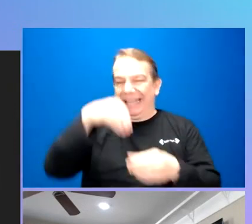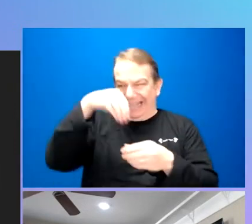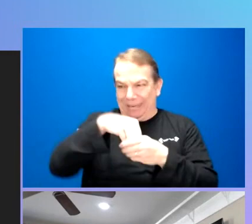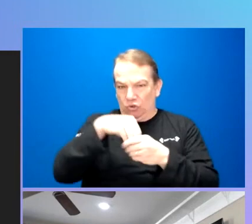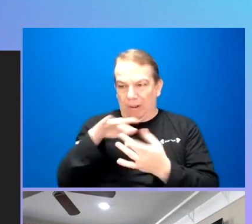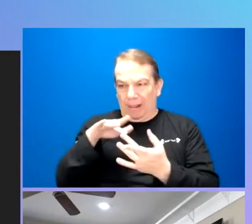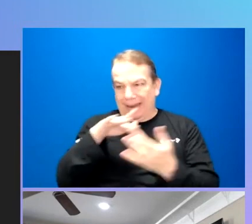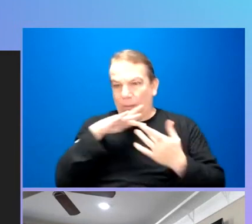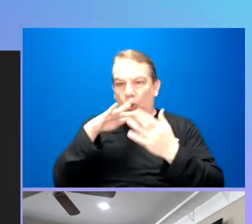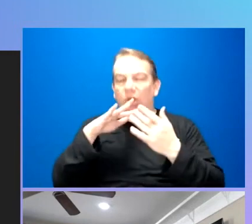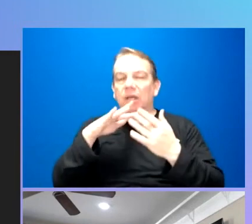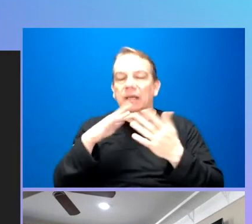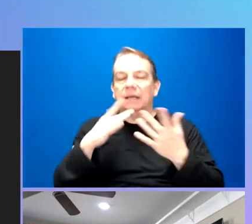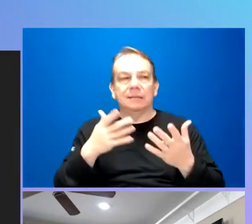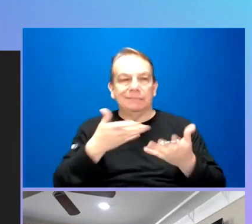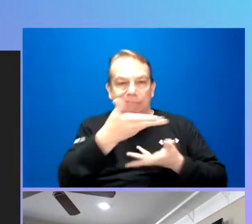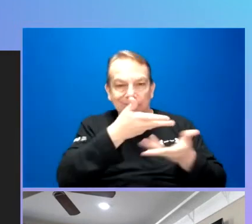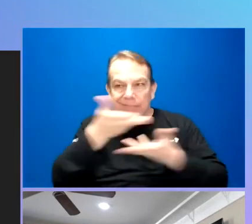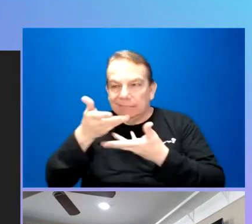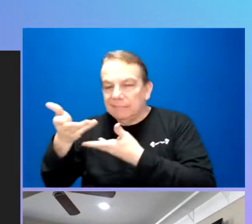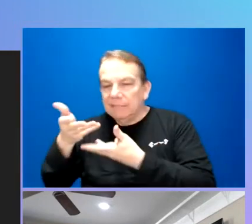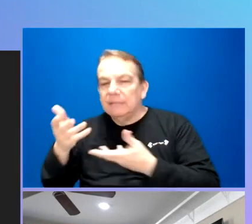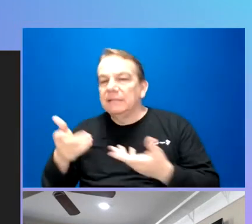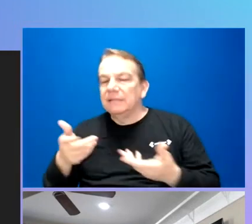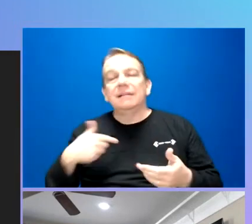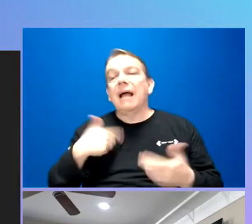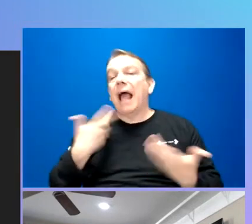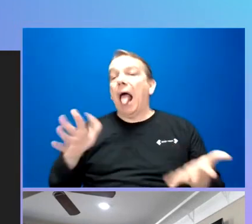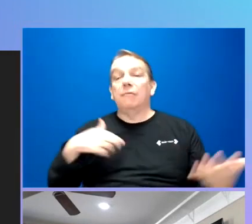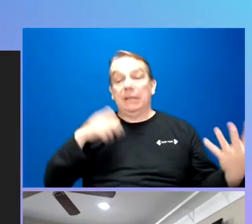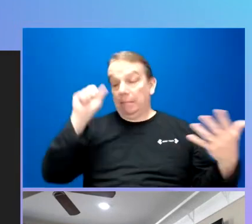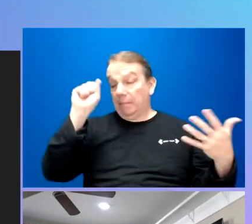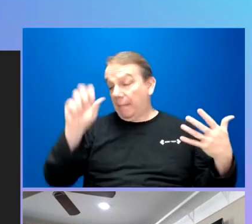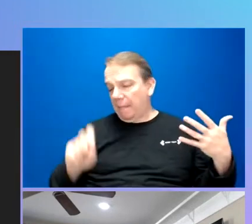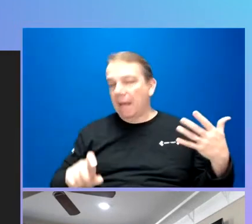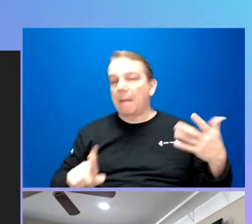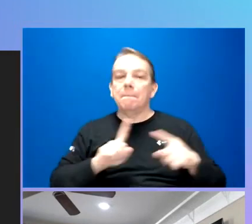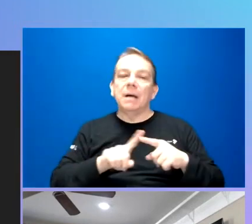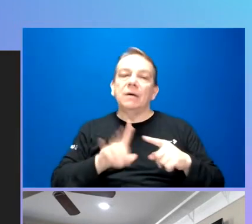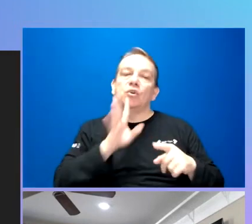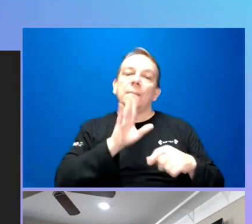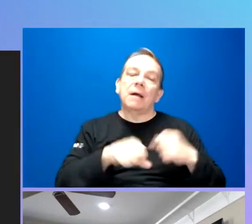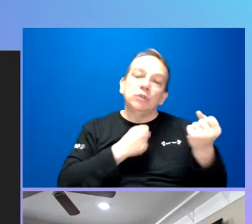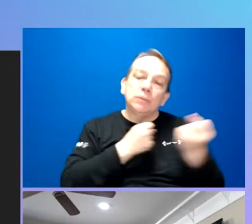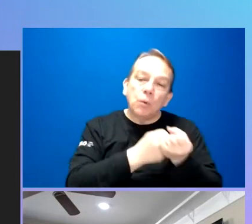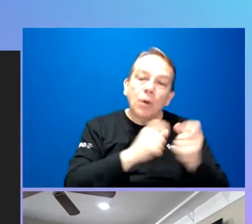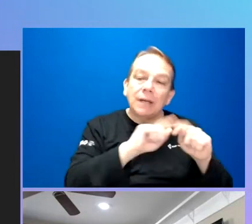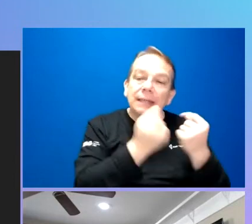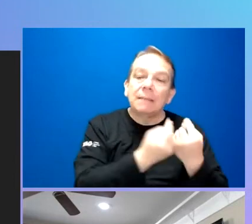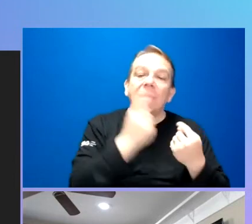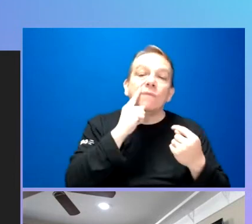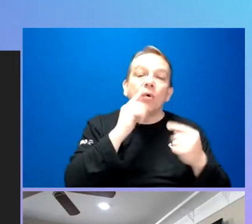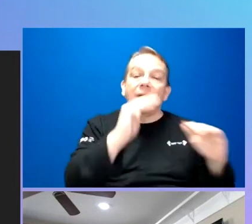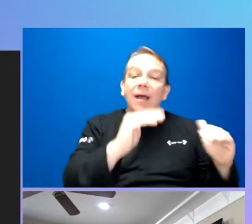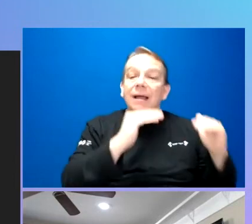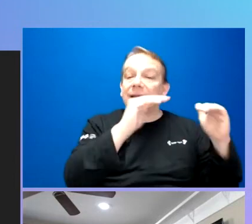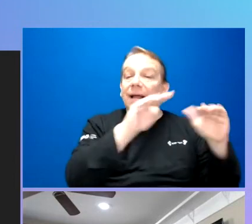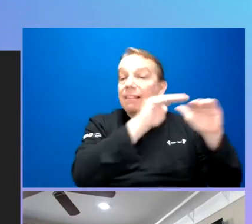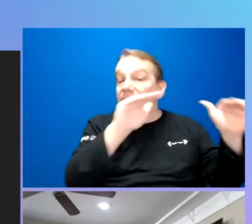touches on so many things that I've already talked about. Support teams for executives. Uh employee resource groups,